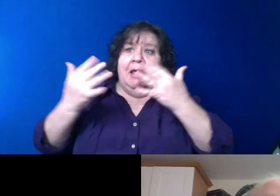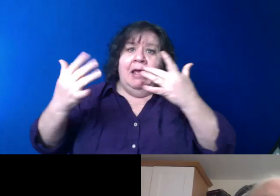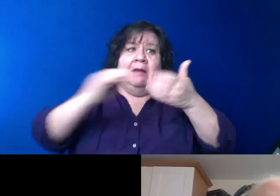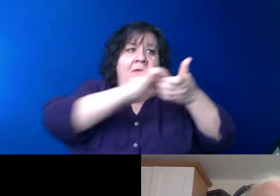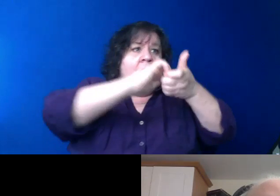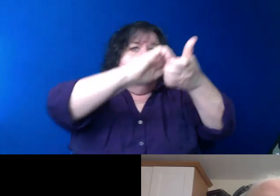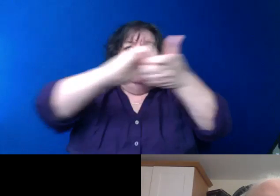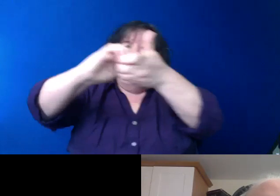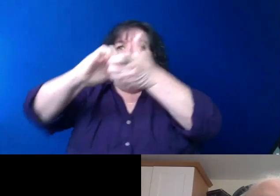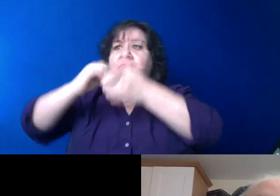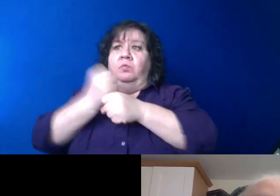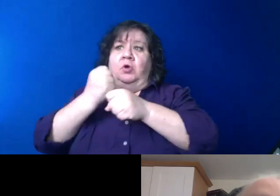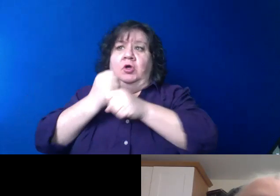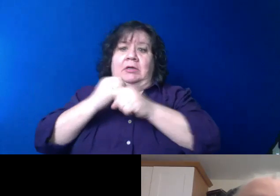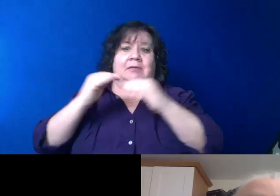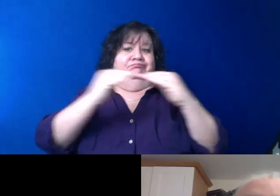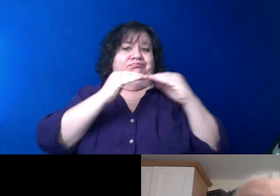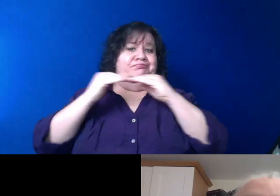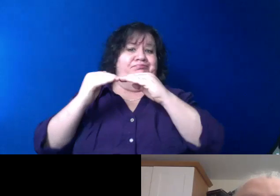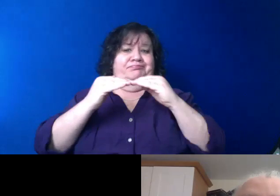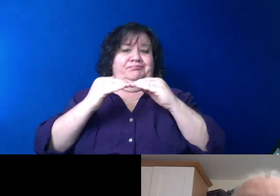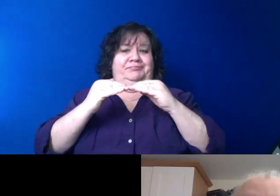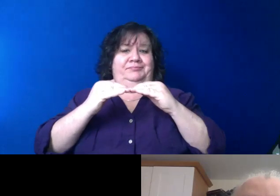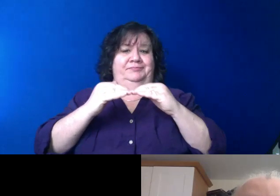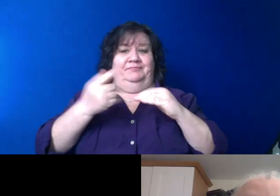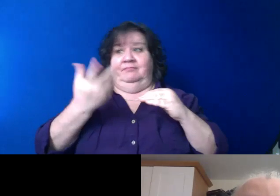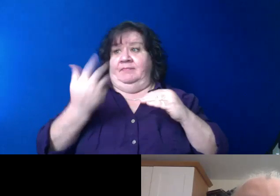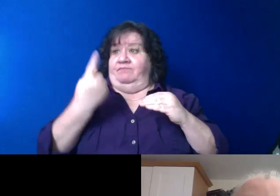connect the dots on that i think just to speak to the regional level just really briefly and